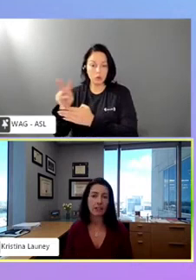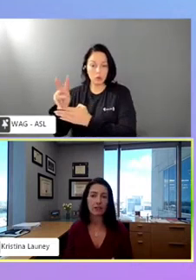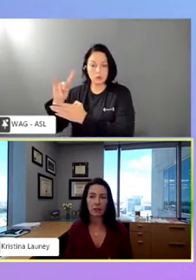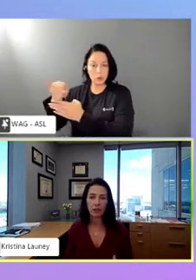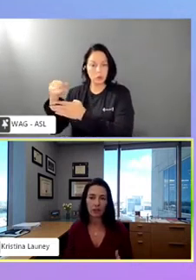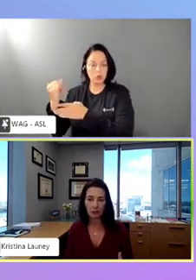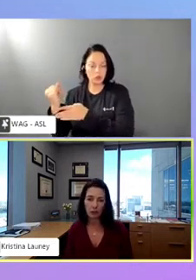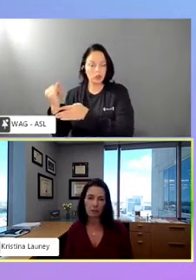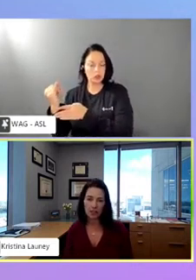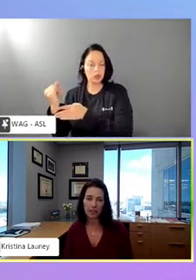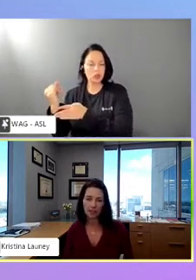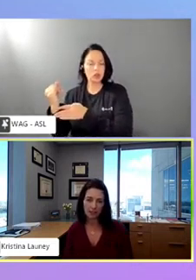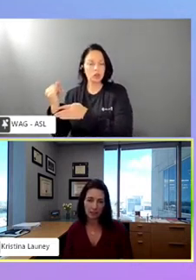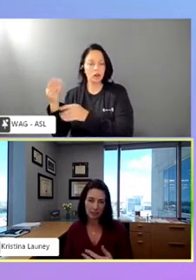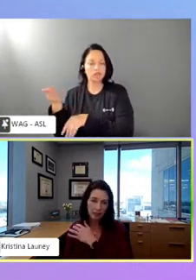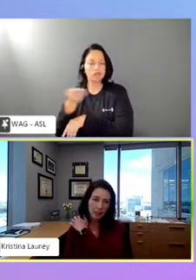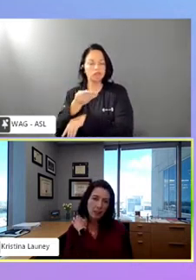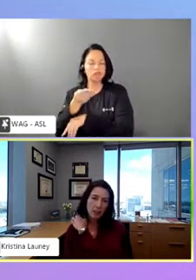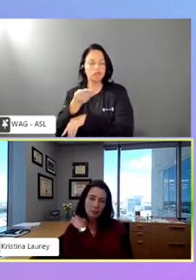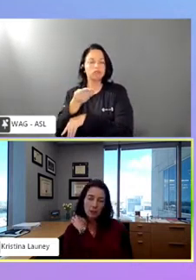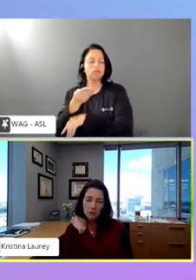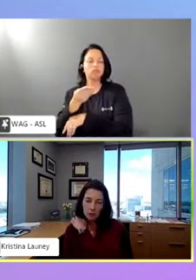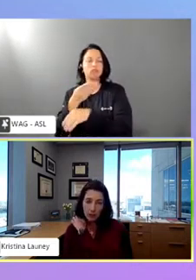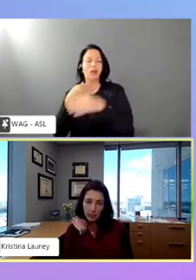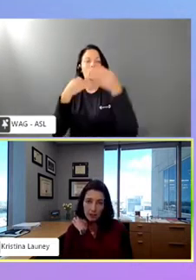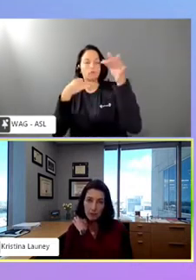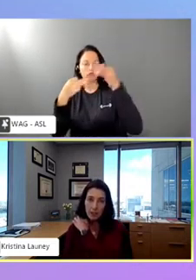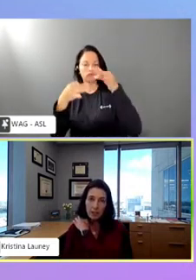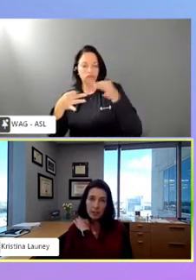well we got done in the Obama administration on this front.